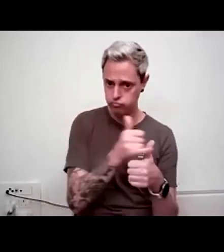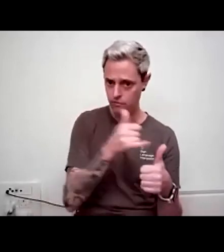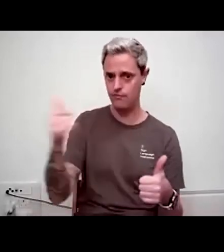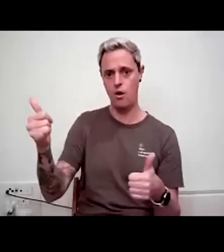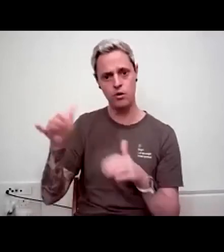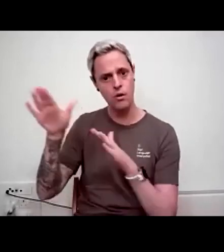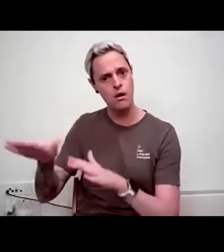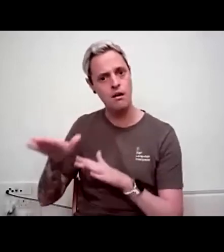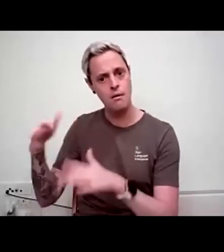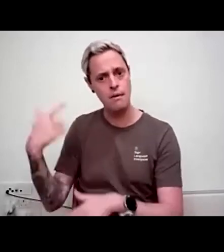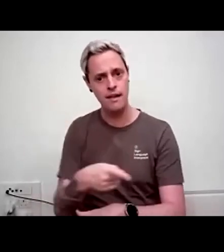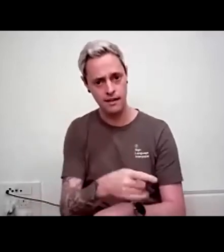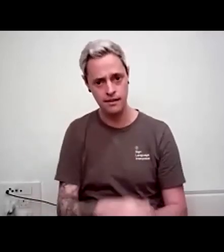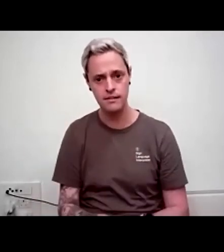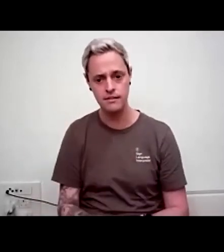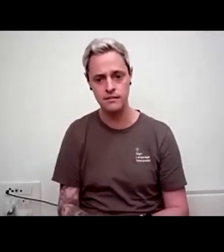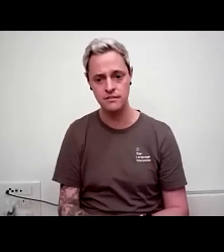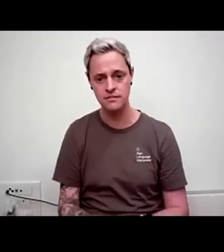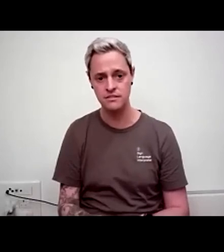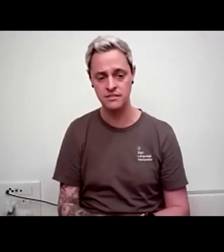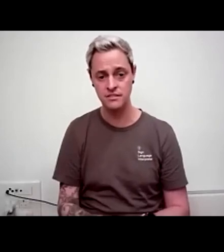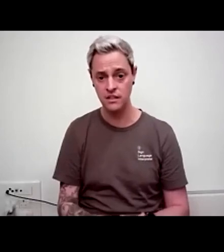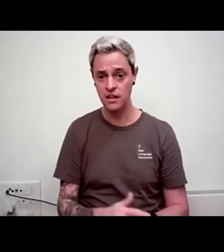A few people have even told me that Philip's phone calls brought them back to church